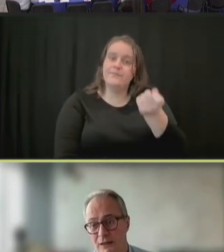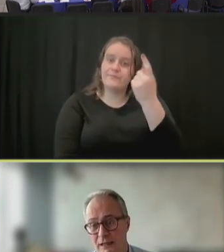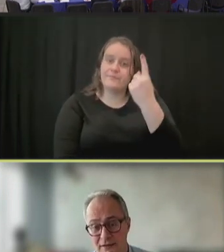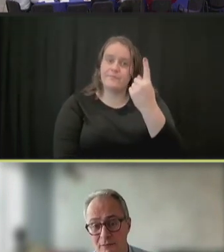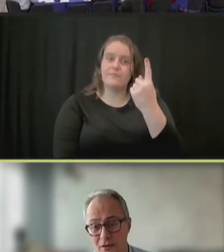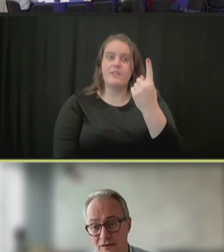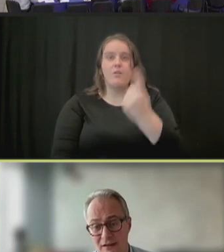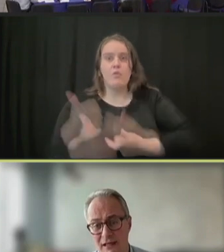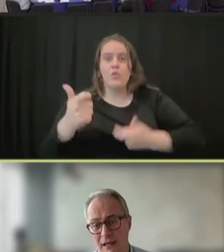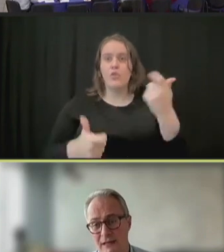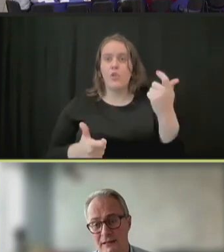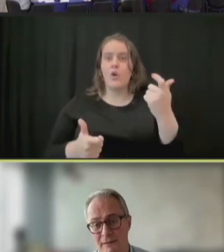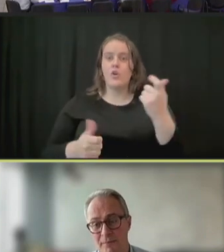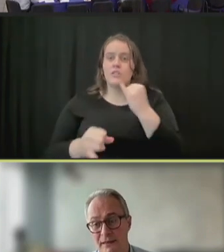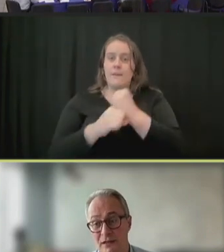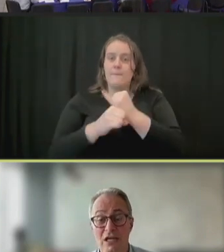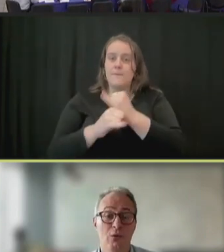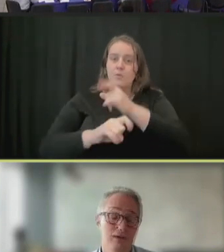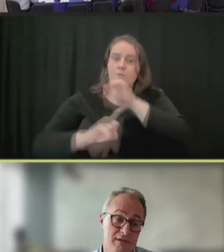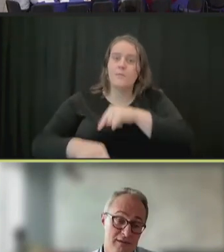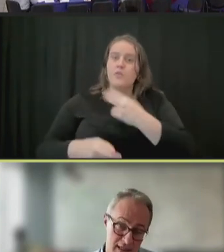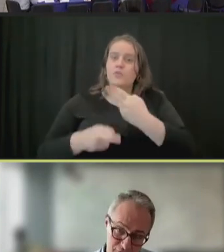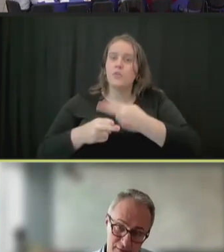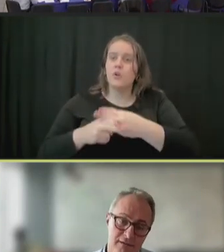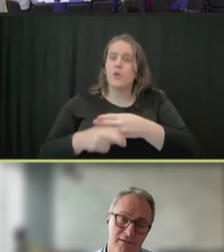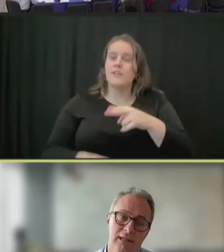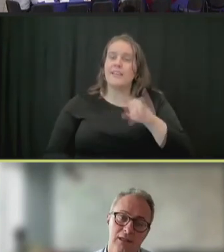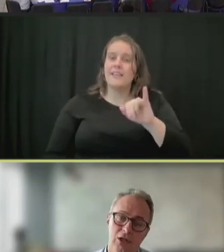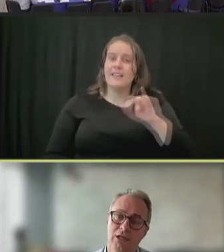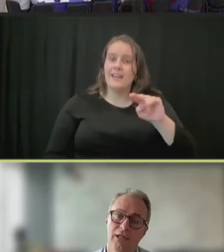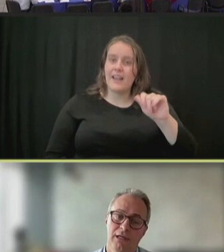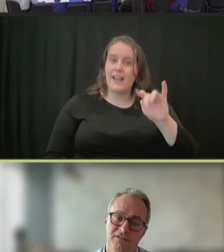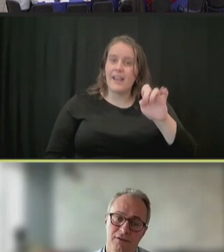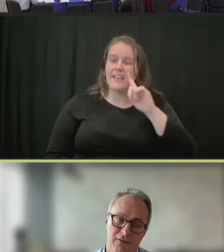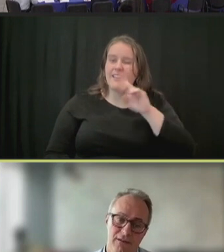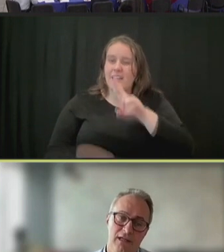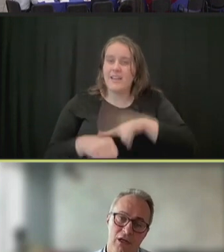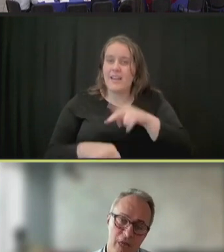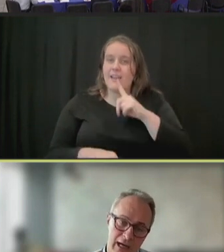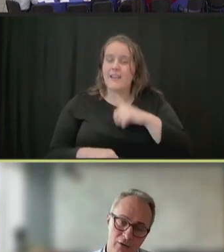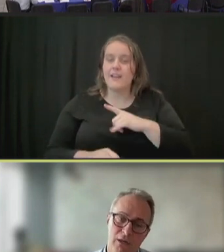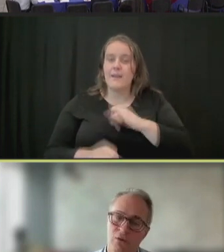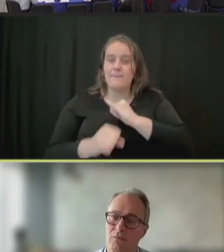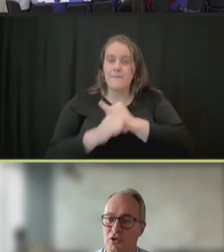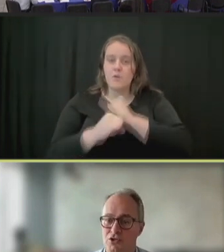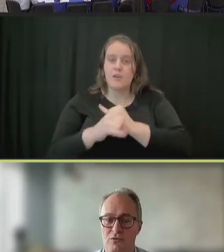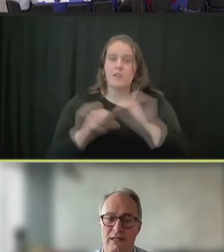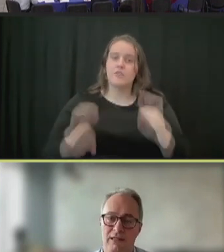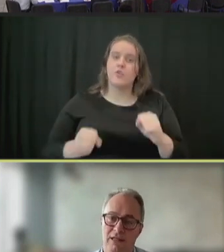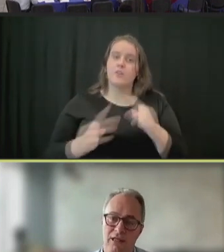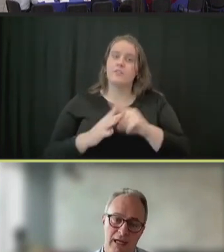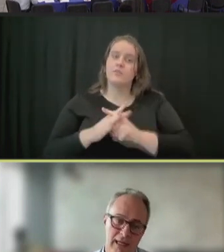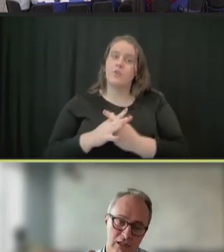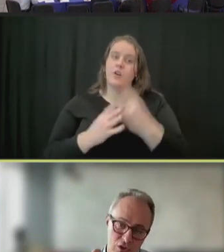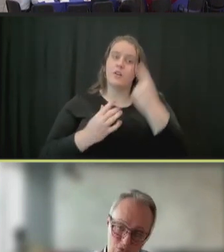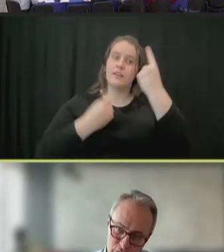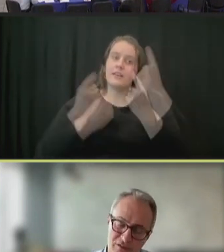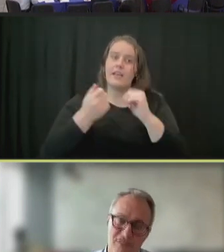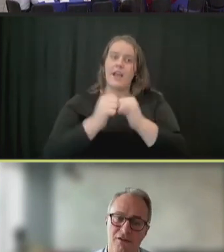innate immunity. And we could definitely start thinking of how we could modulate and use this